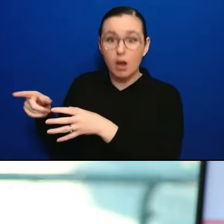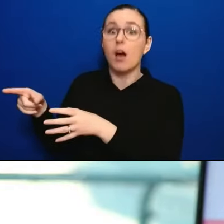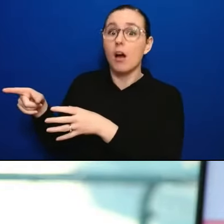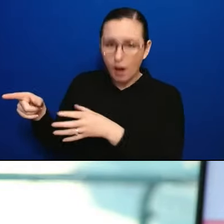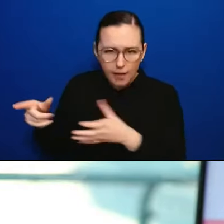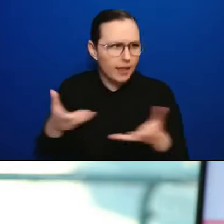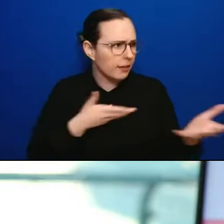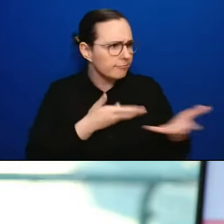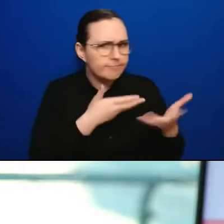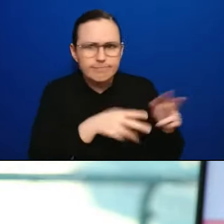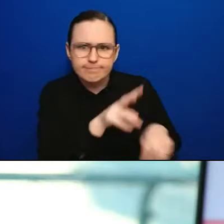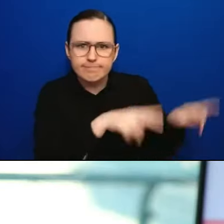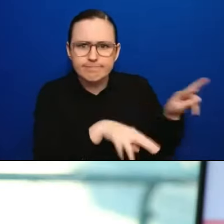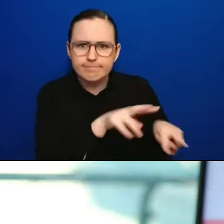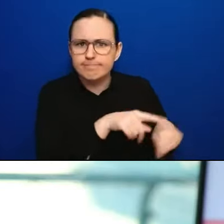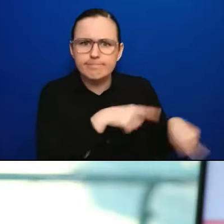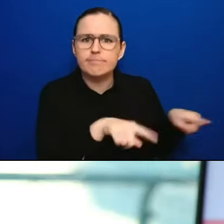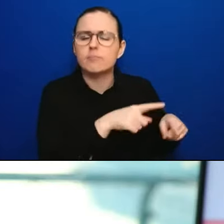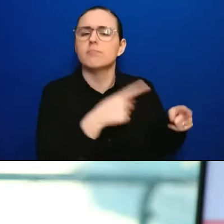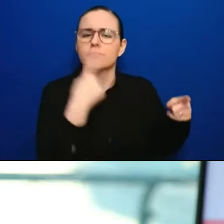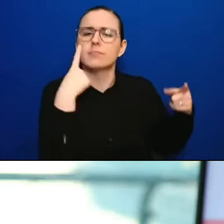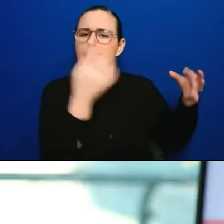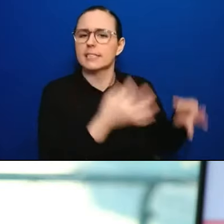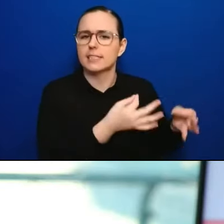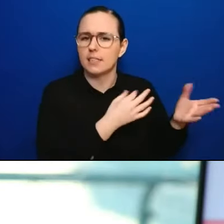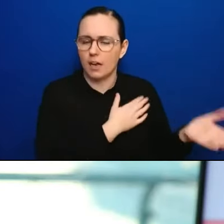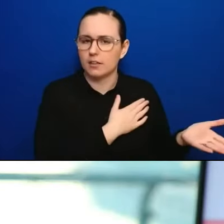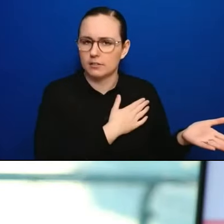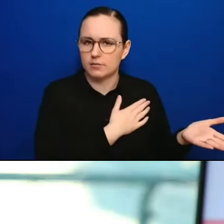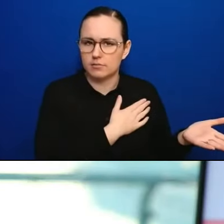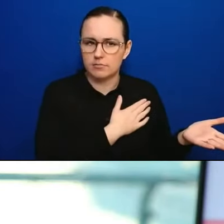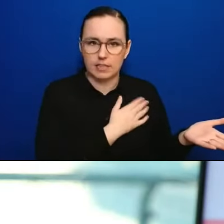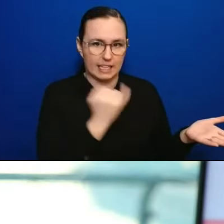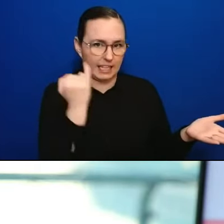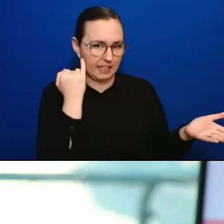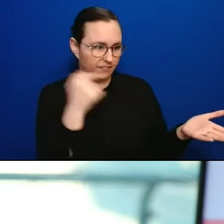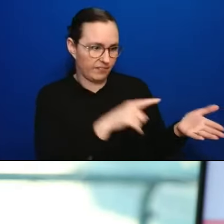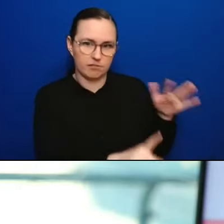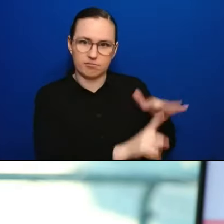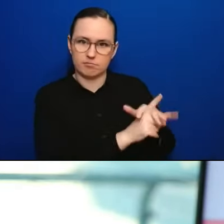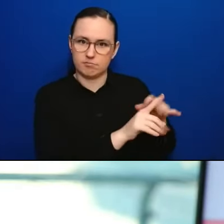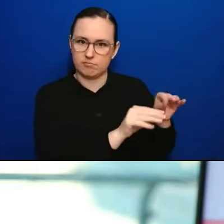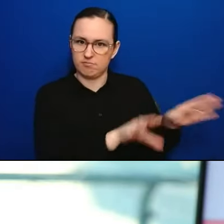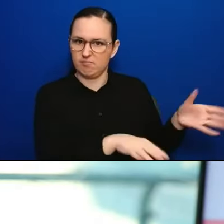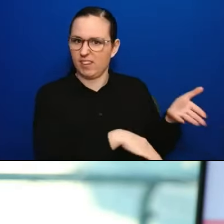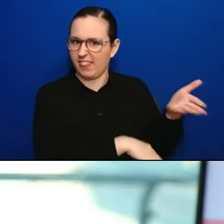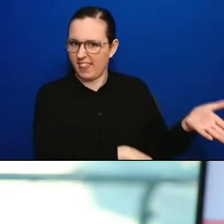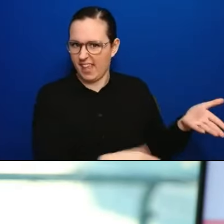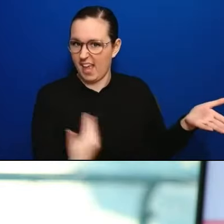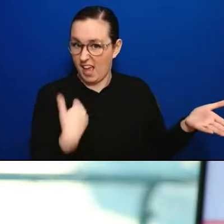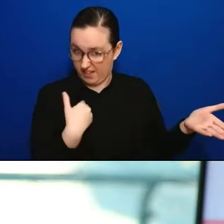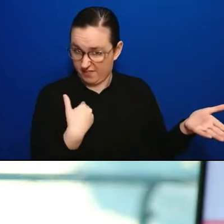with our teams with infection control and support for each facility and working with the